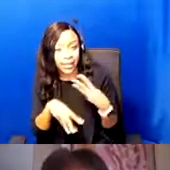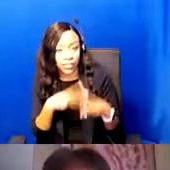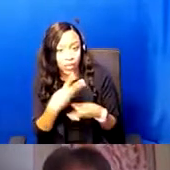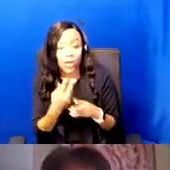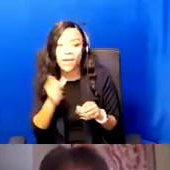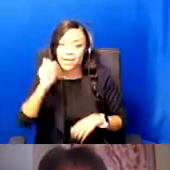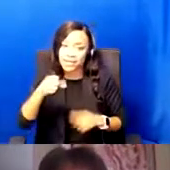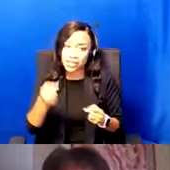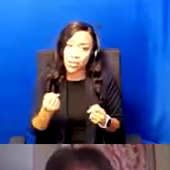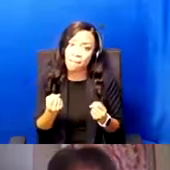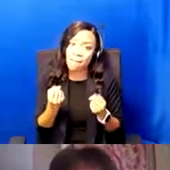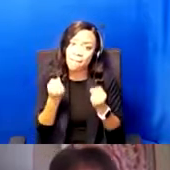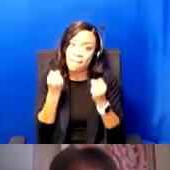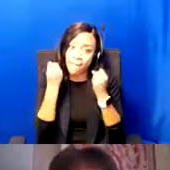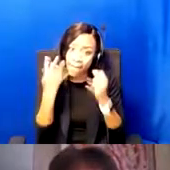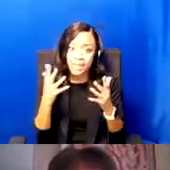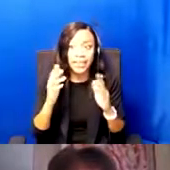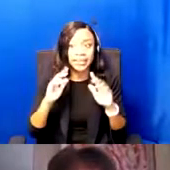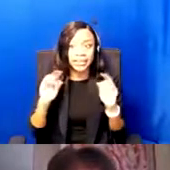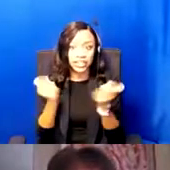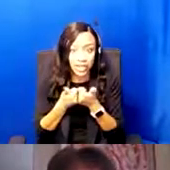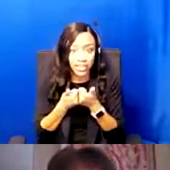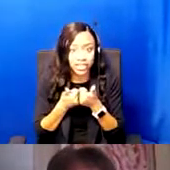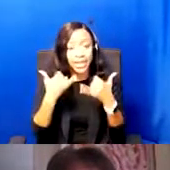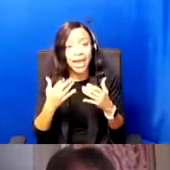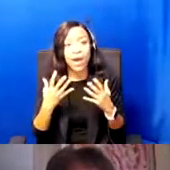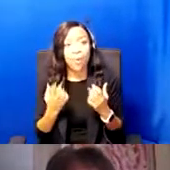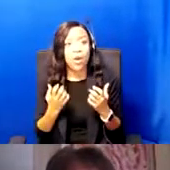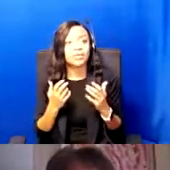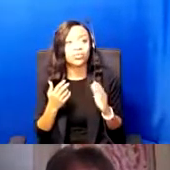and I just wanna highlight, I think ways our practices need to change that are very much embodied